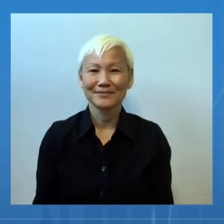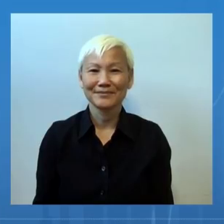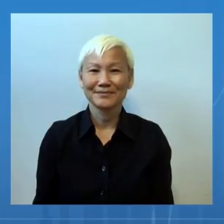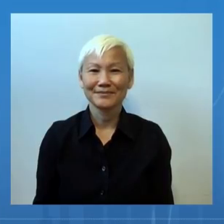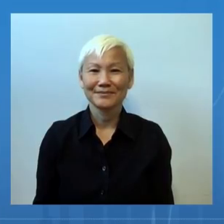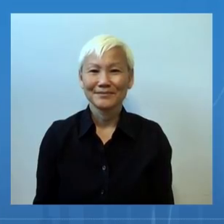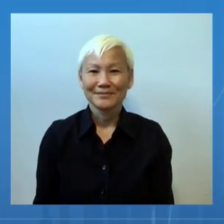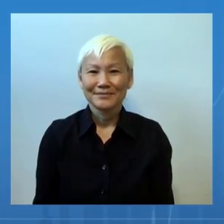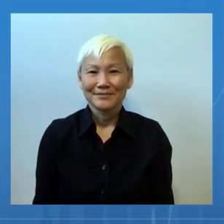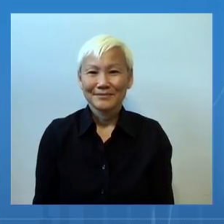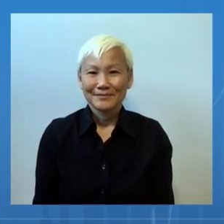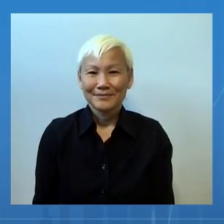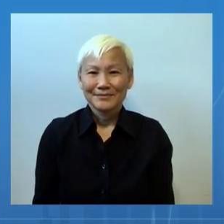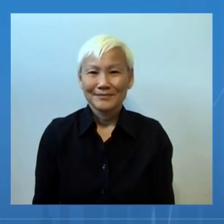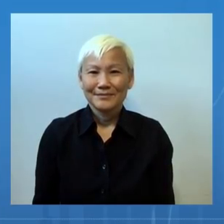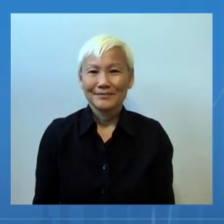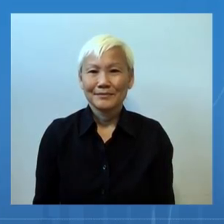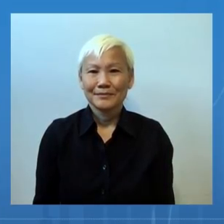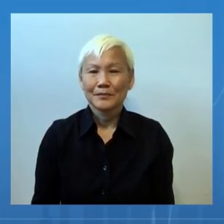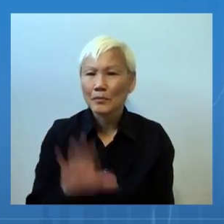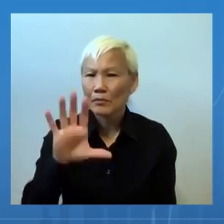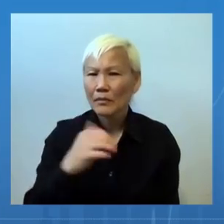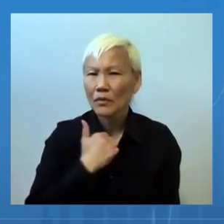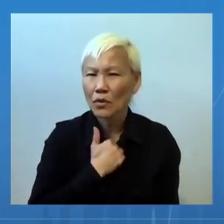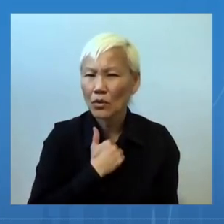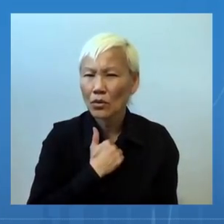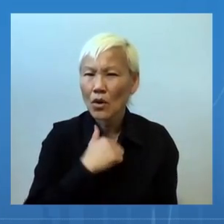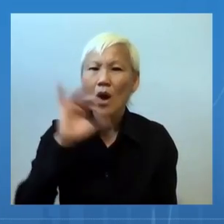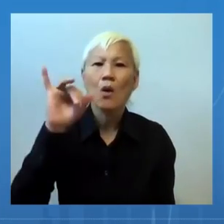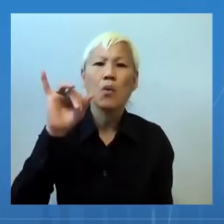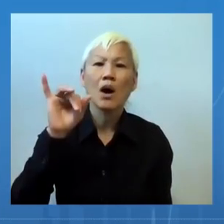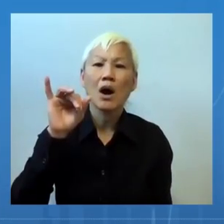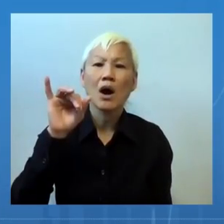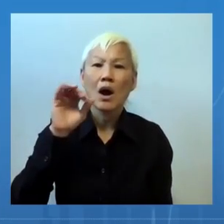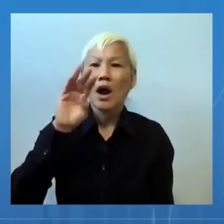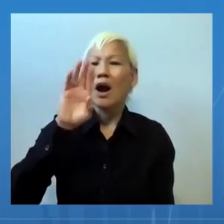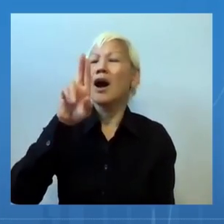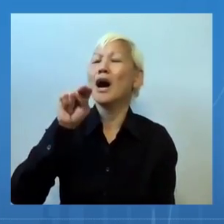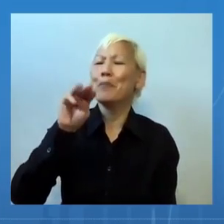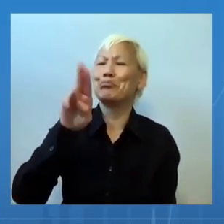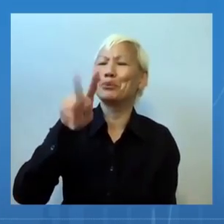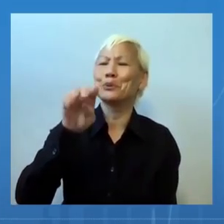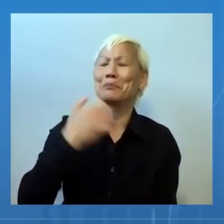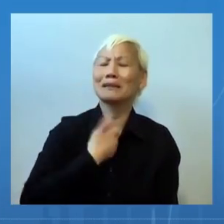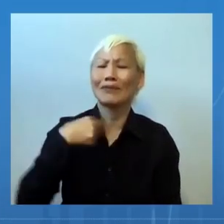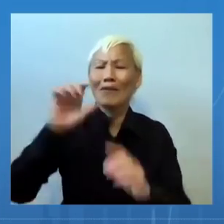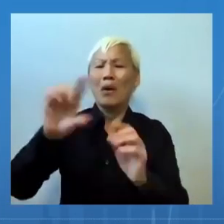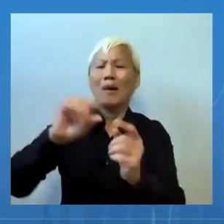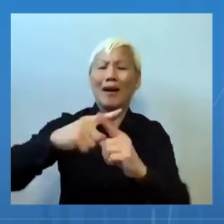The Press: Sorry, I had to figure out how to unmute. Thanks so much for taking my question. I have a question about the booster program.